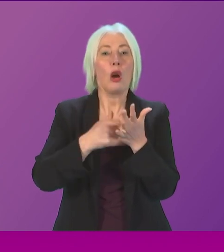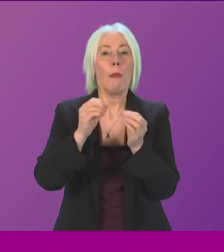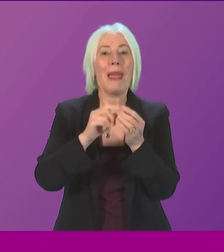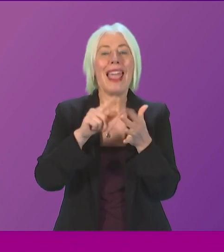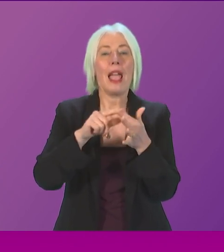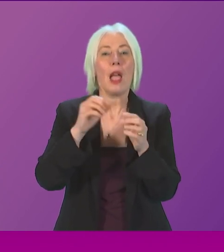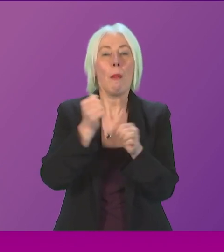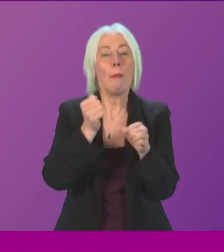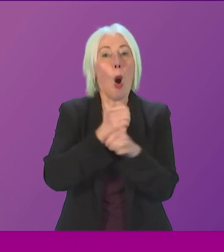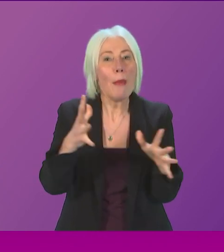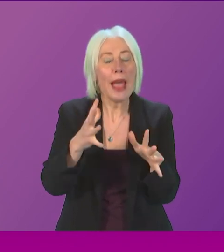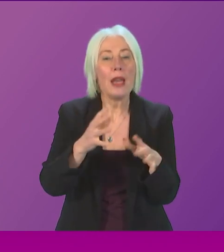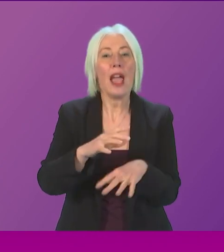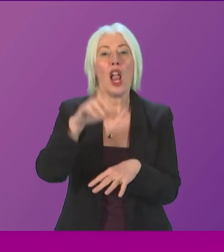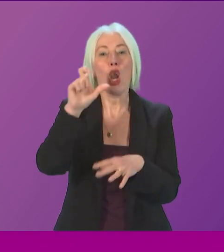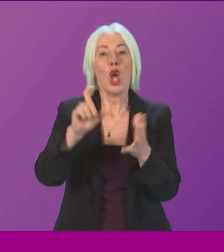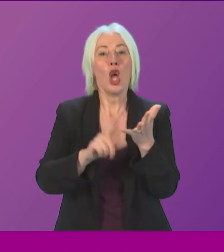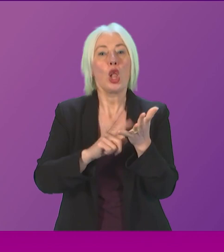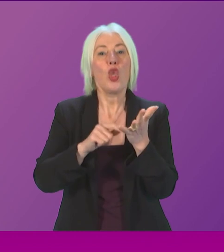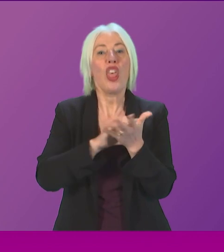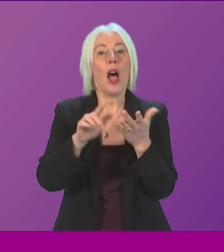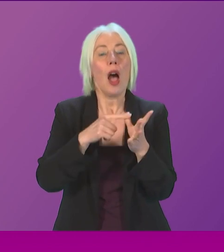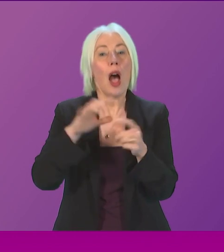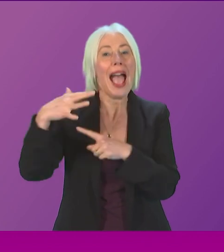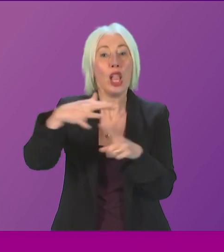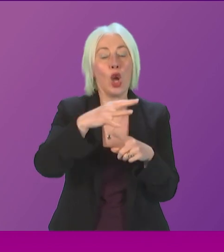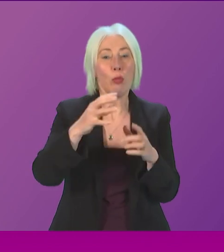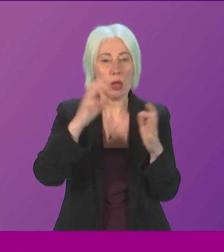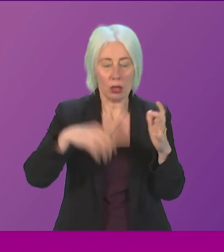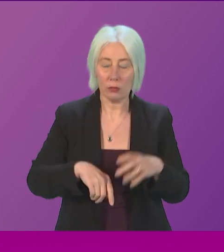He has also shared with us many special moments, from the opening with Diana, the Princess